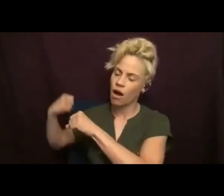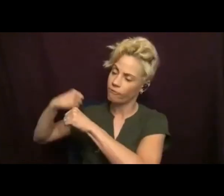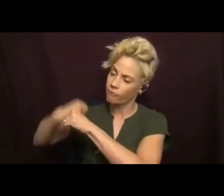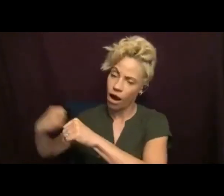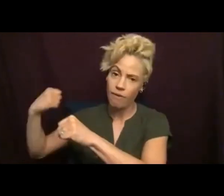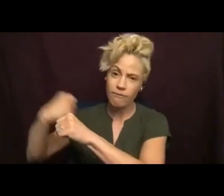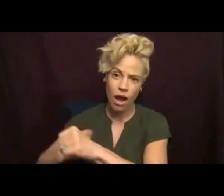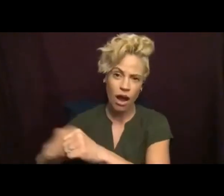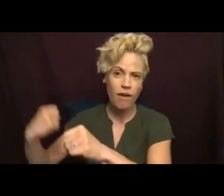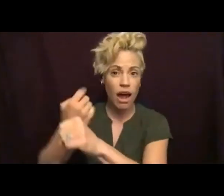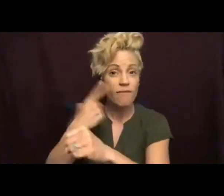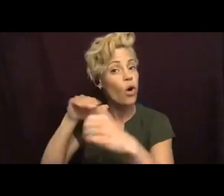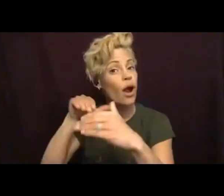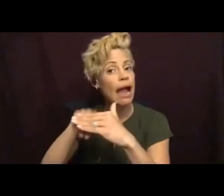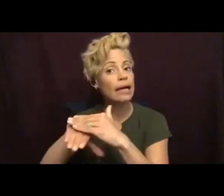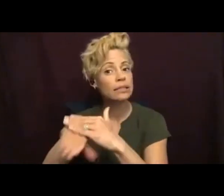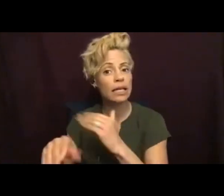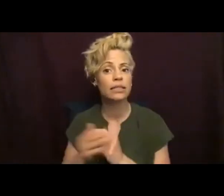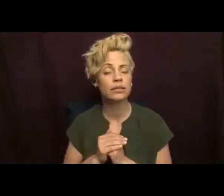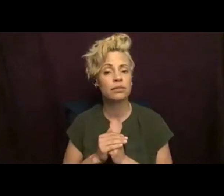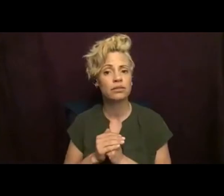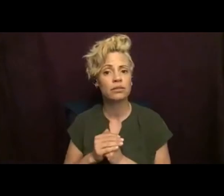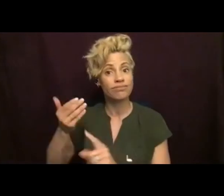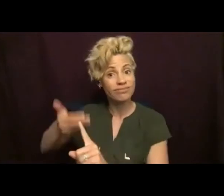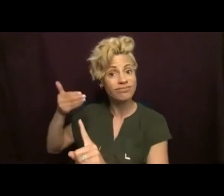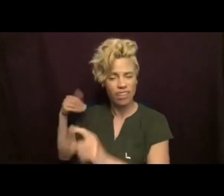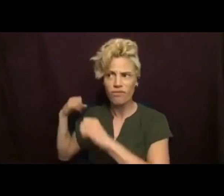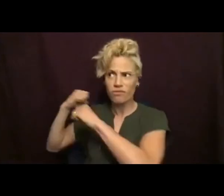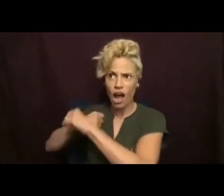people who have fought to make conferences virtual, and been constantly denied.